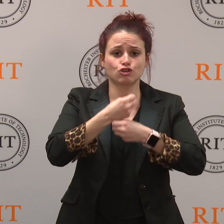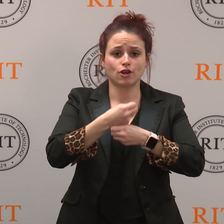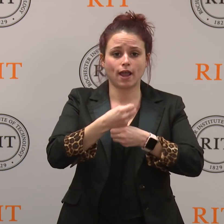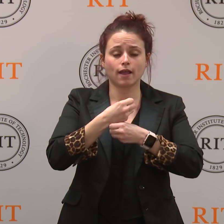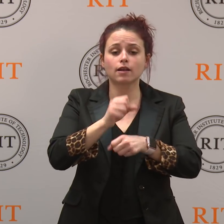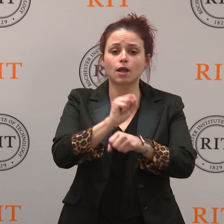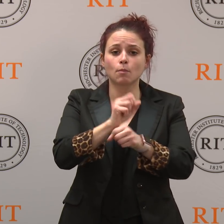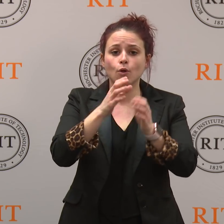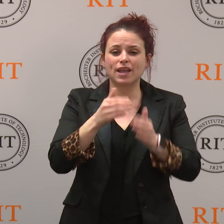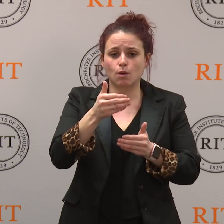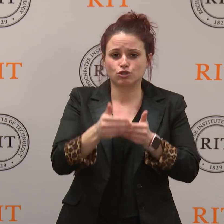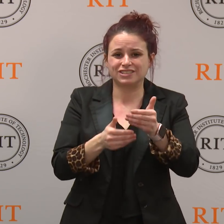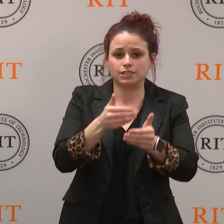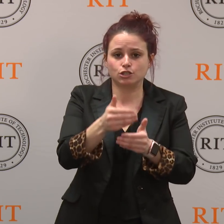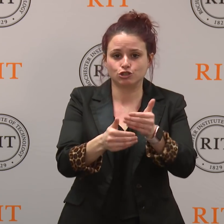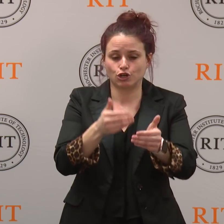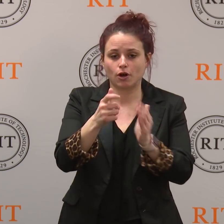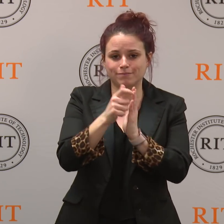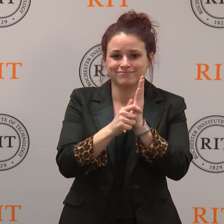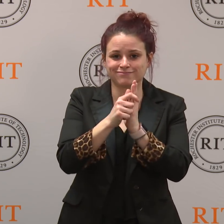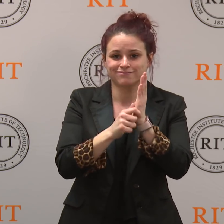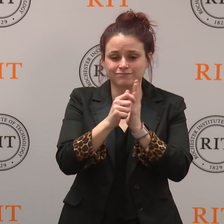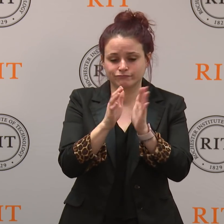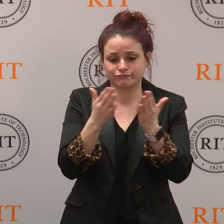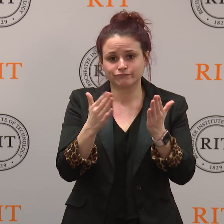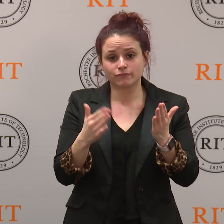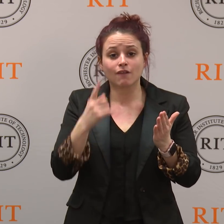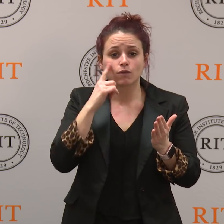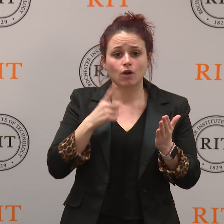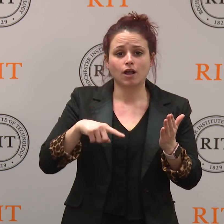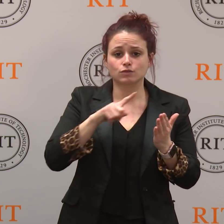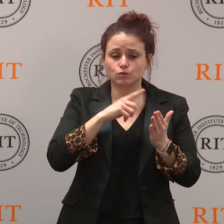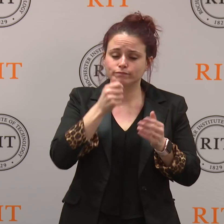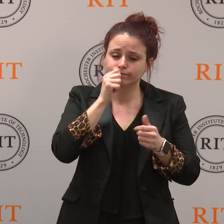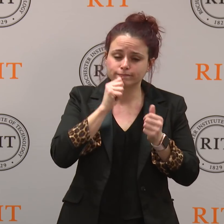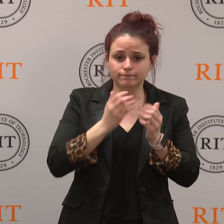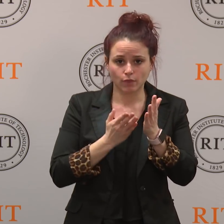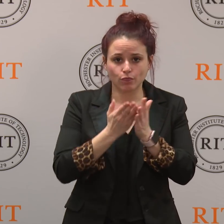manual to us get through this period.